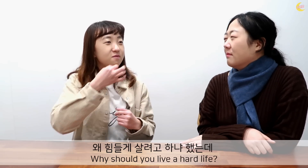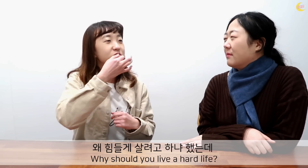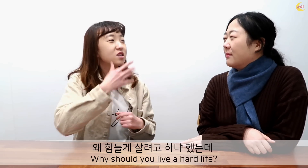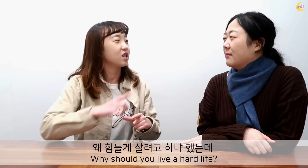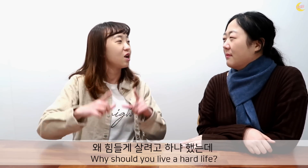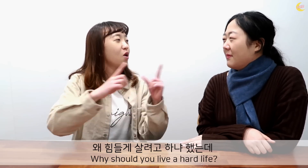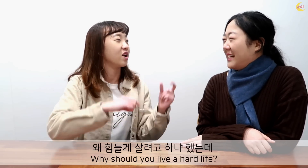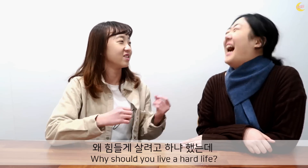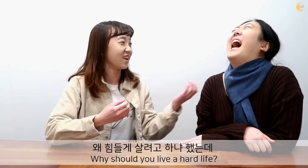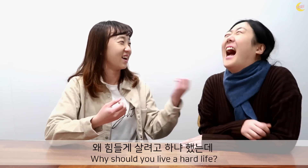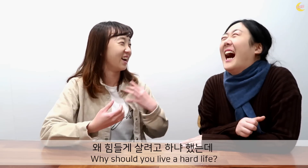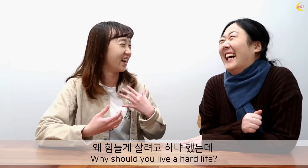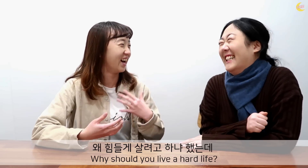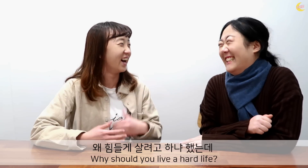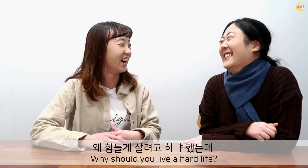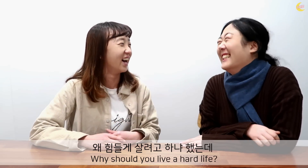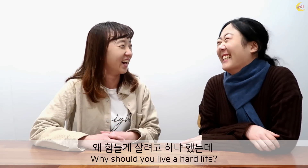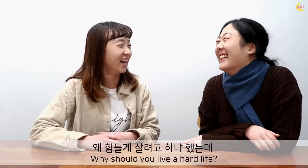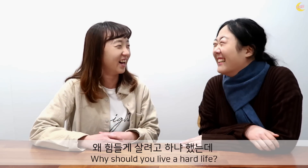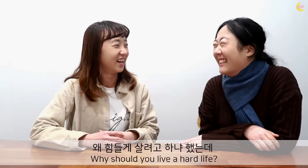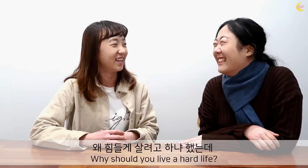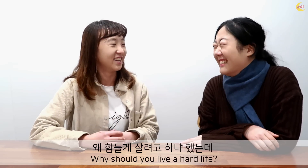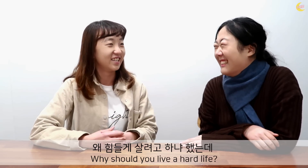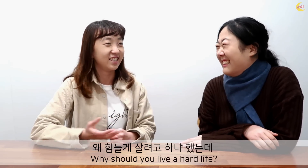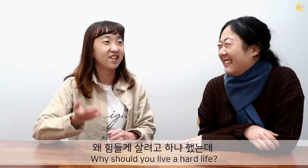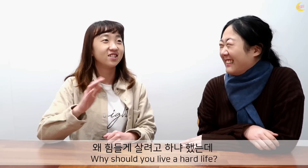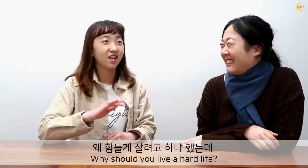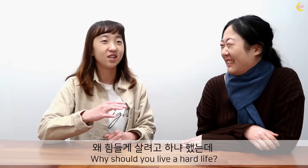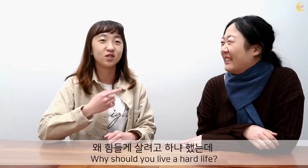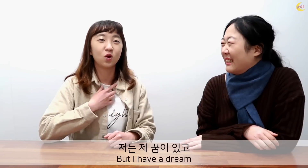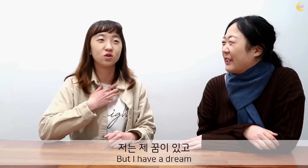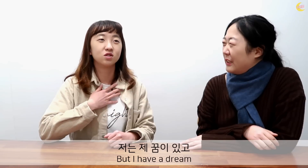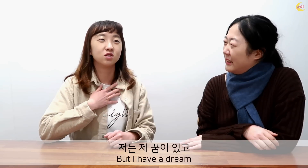Why should you live a hard life?